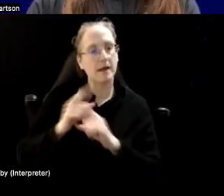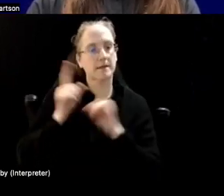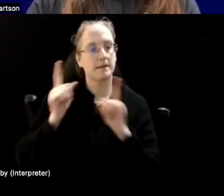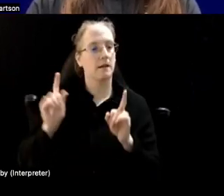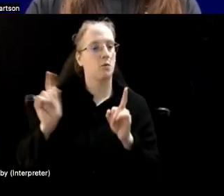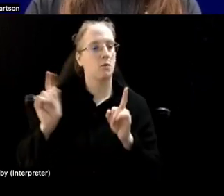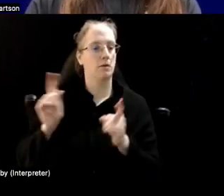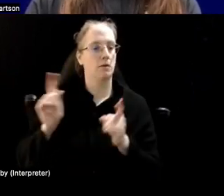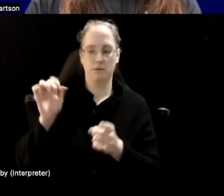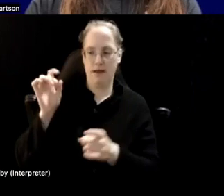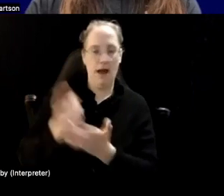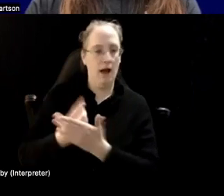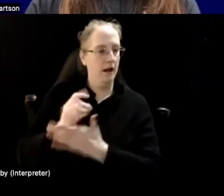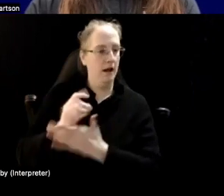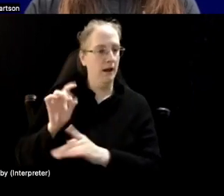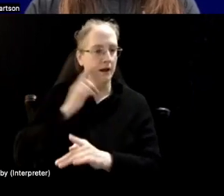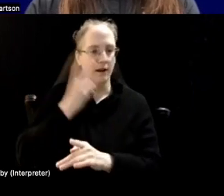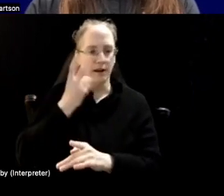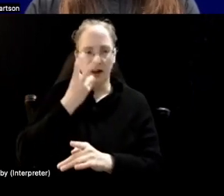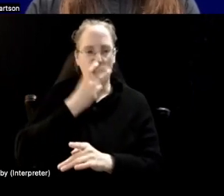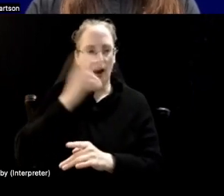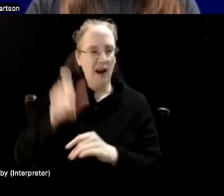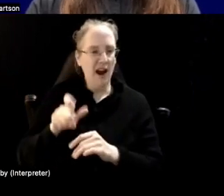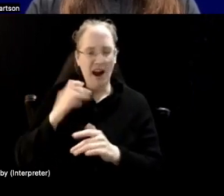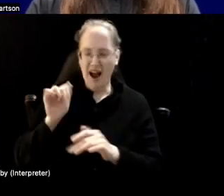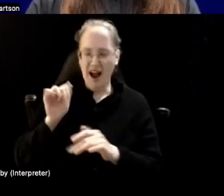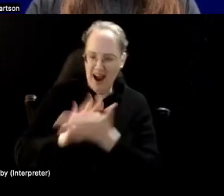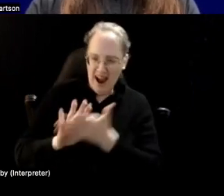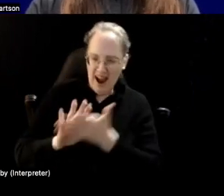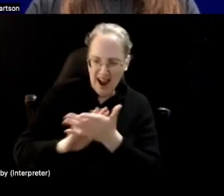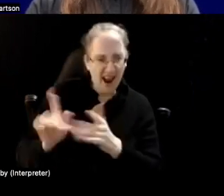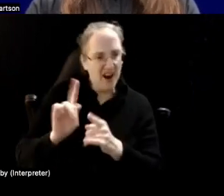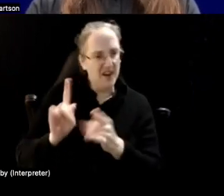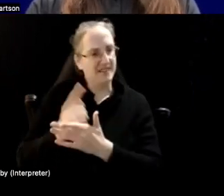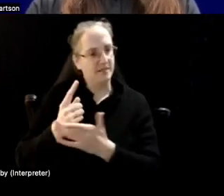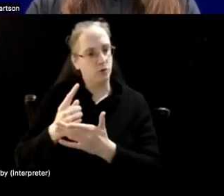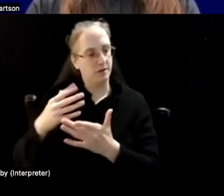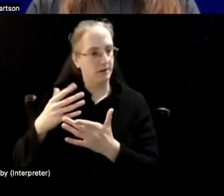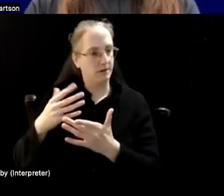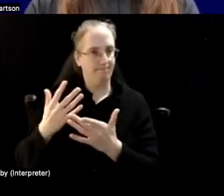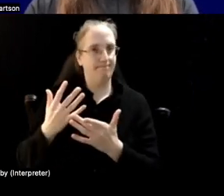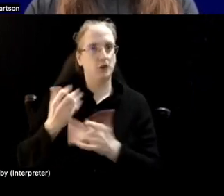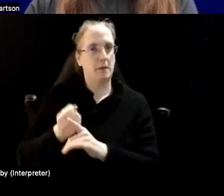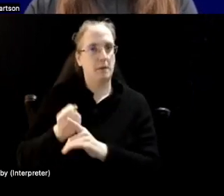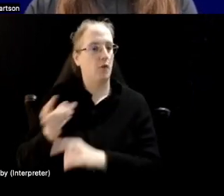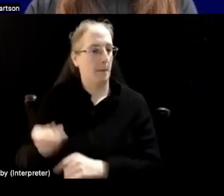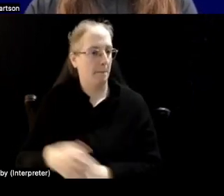them, and it is often not predictable or conventional, so if you come to that